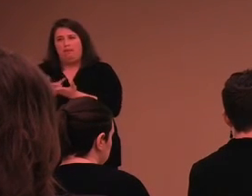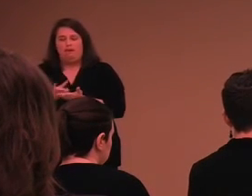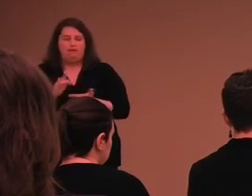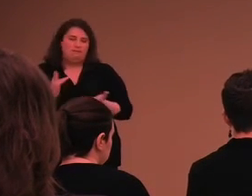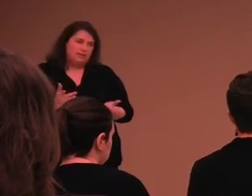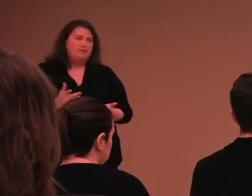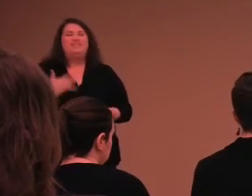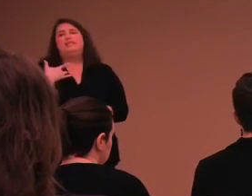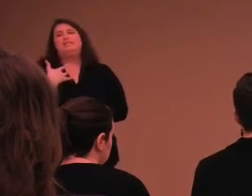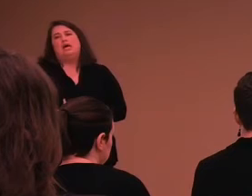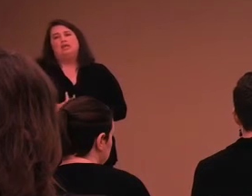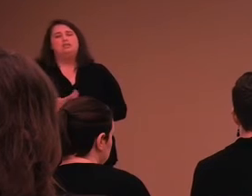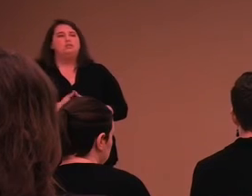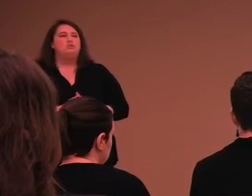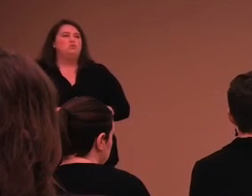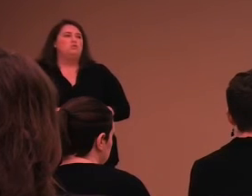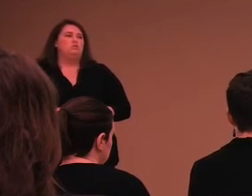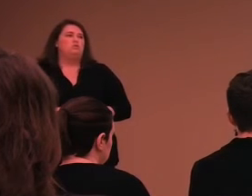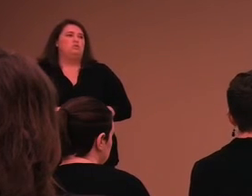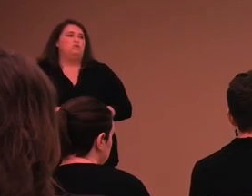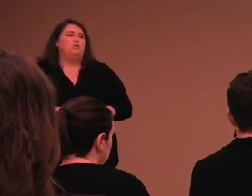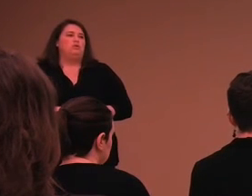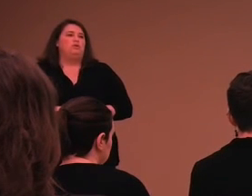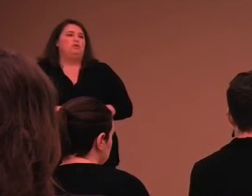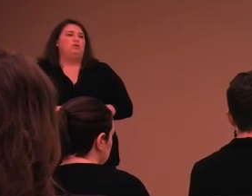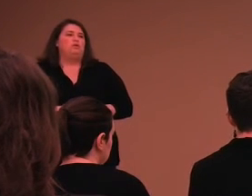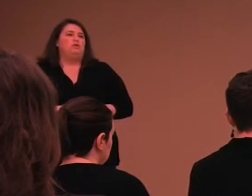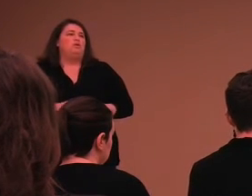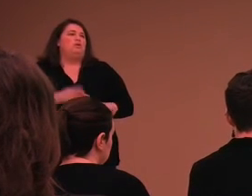Usually usually people with disabilities are have